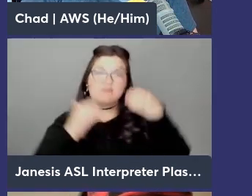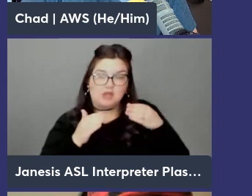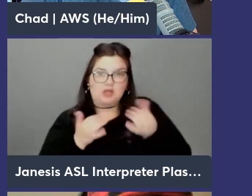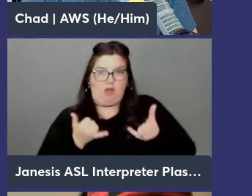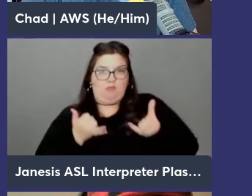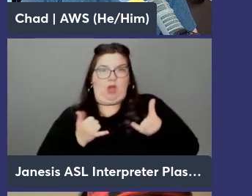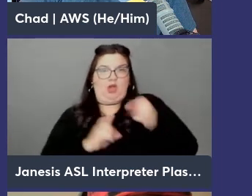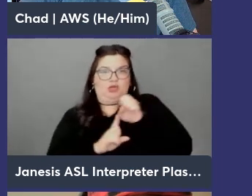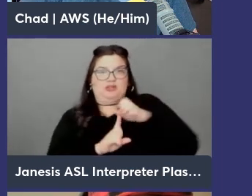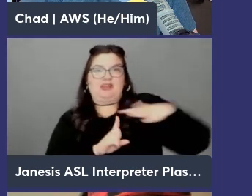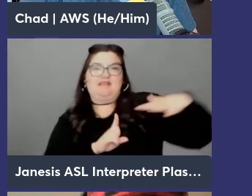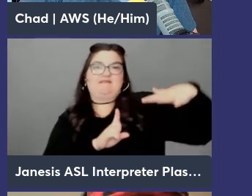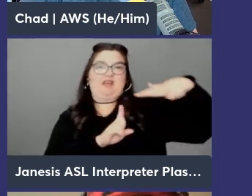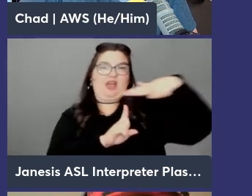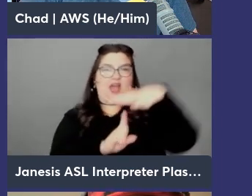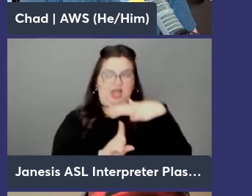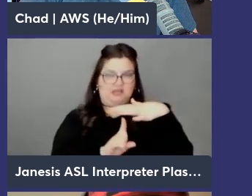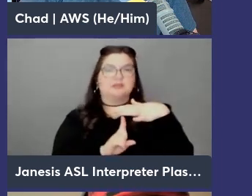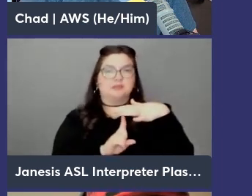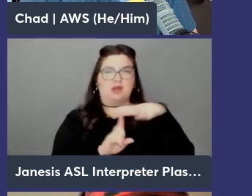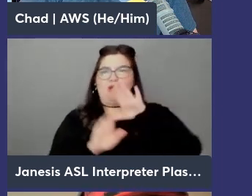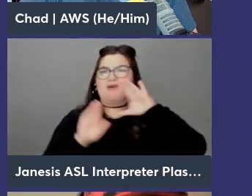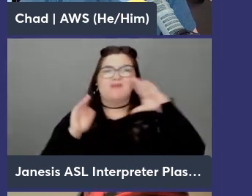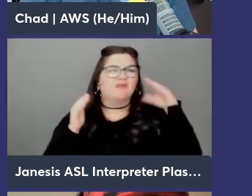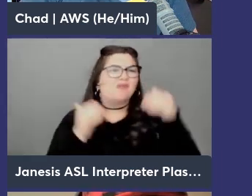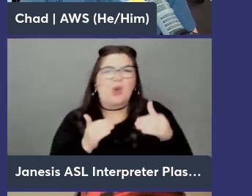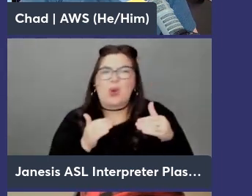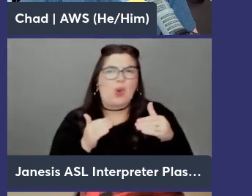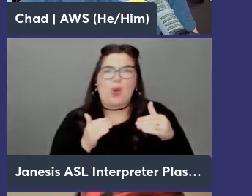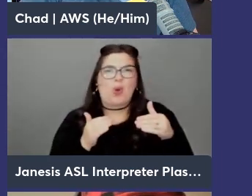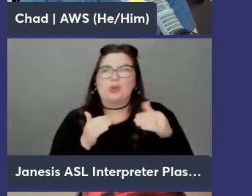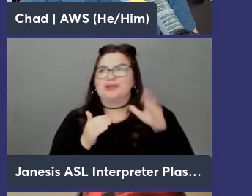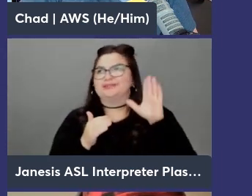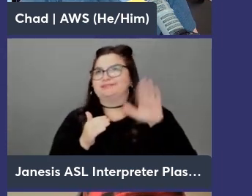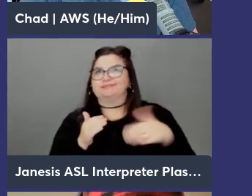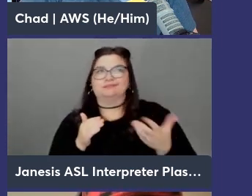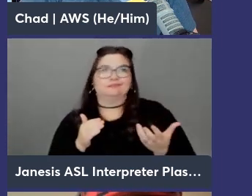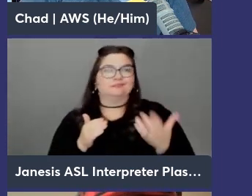You won't see focus on things that you usually saw